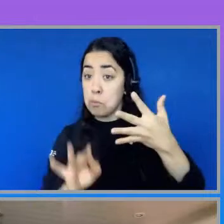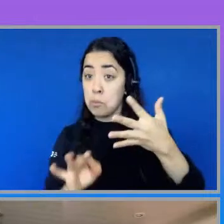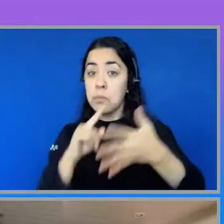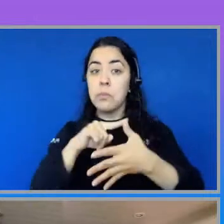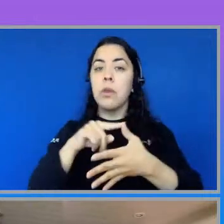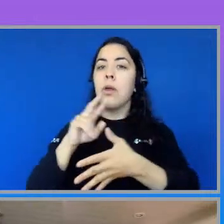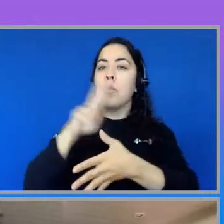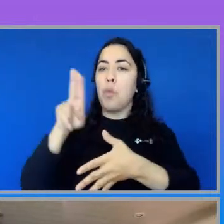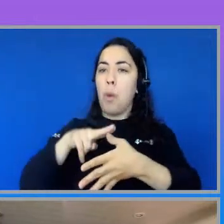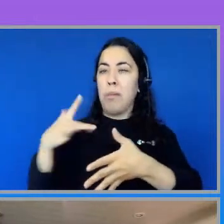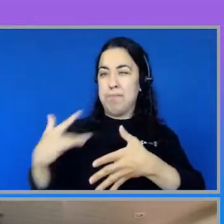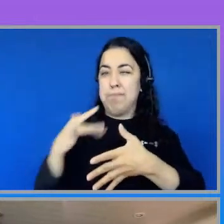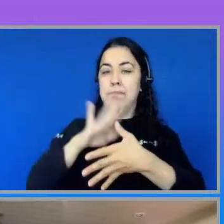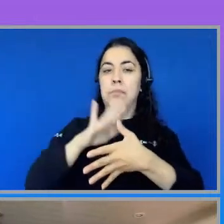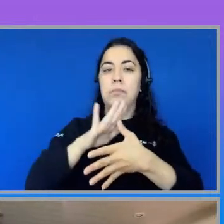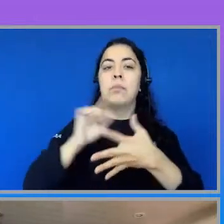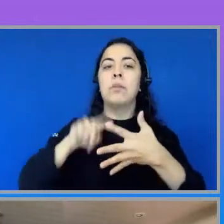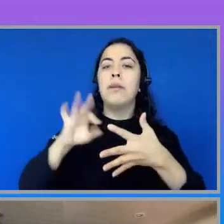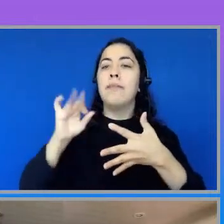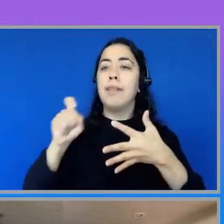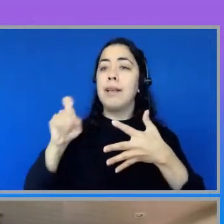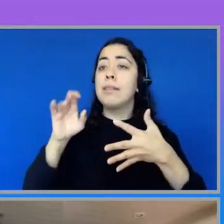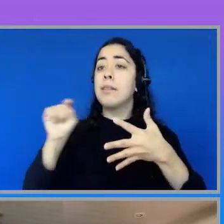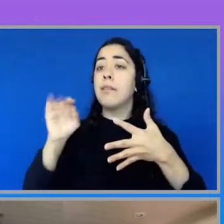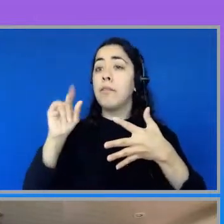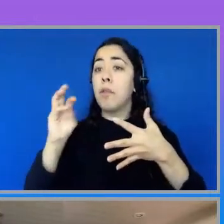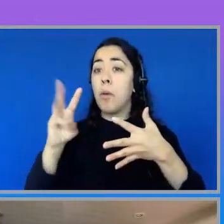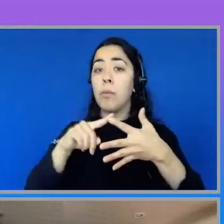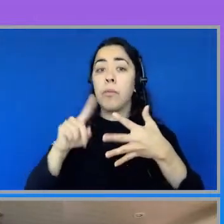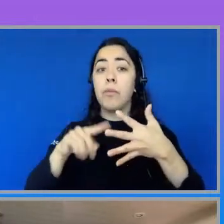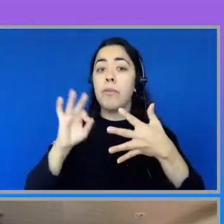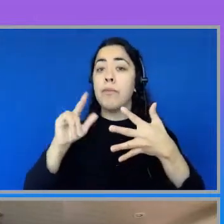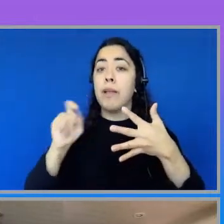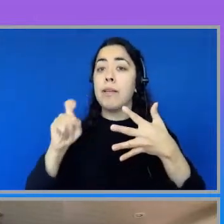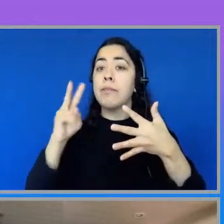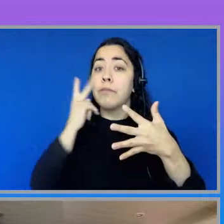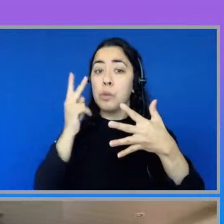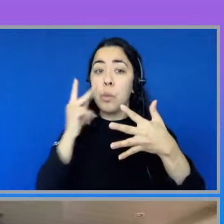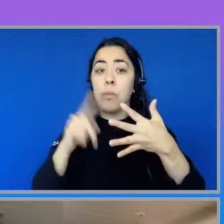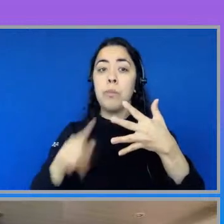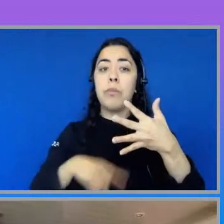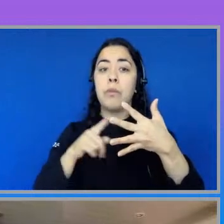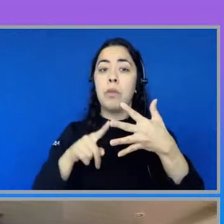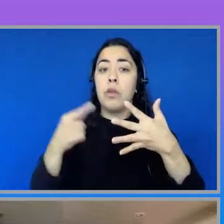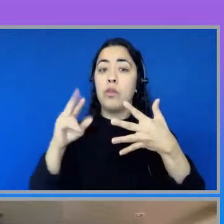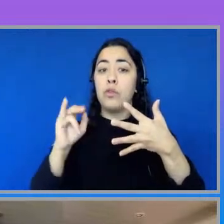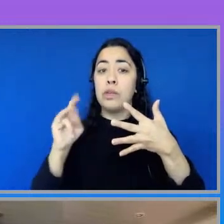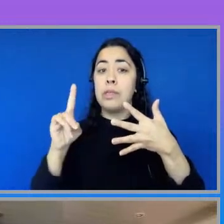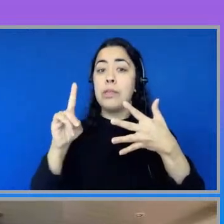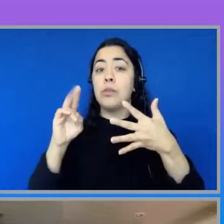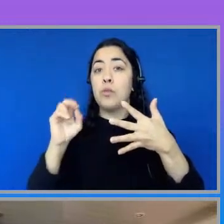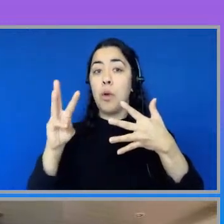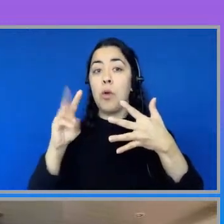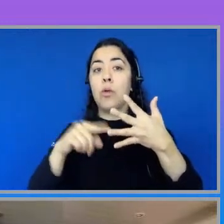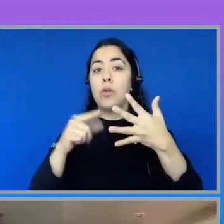got flex flow flex visual. Then